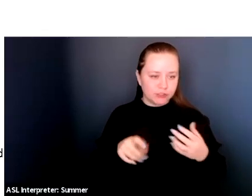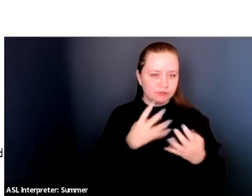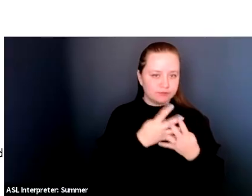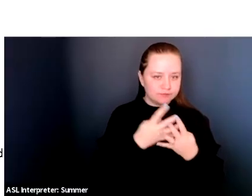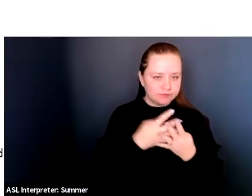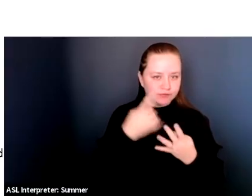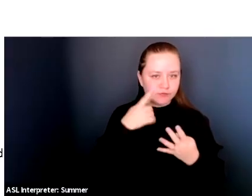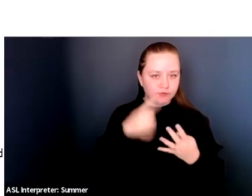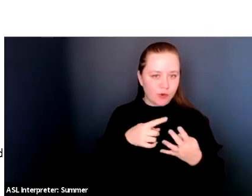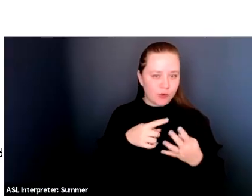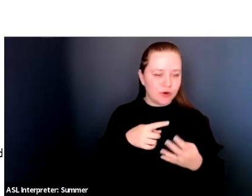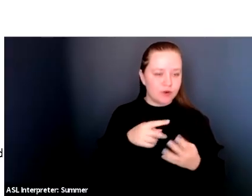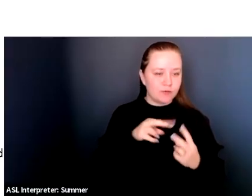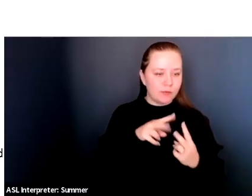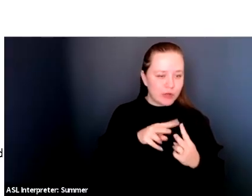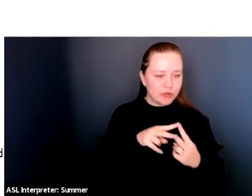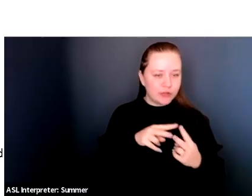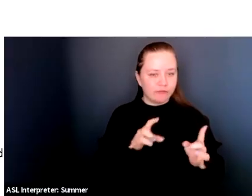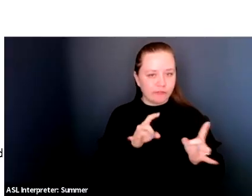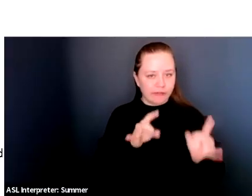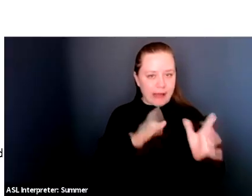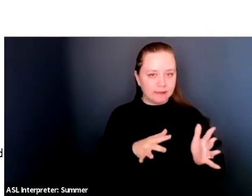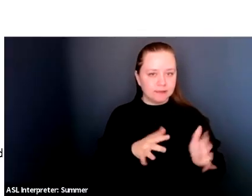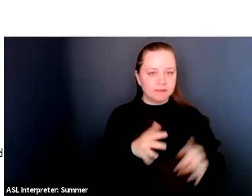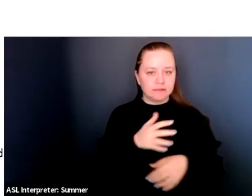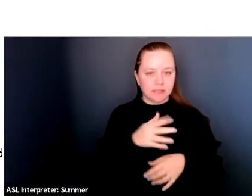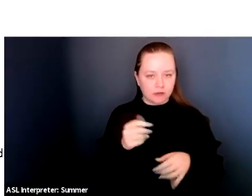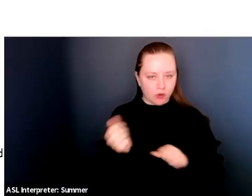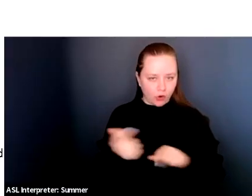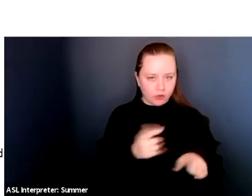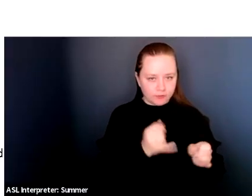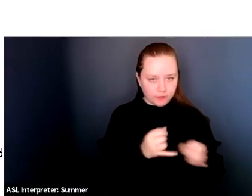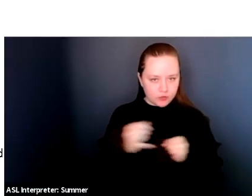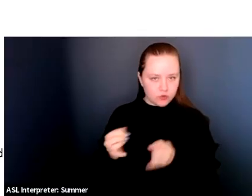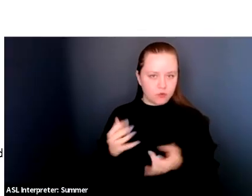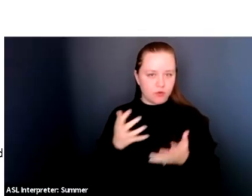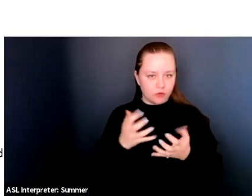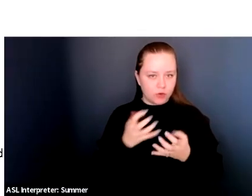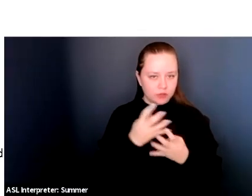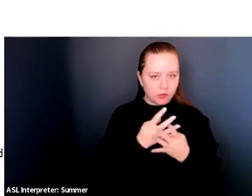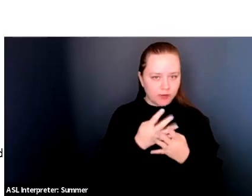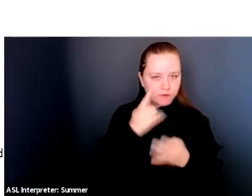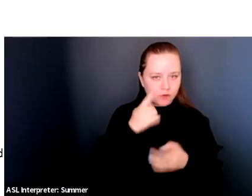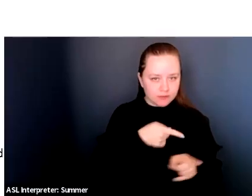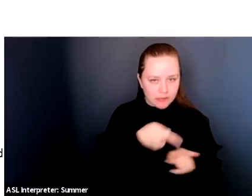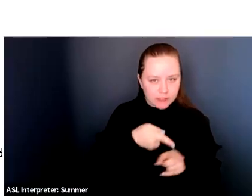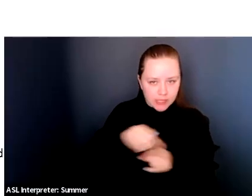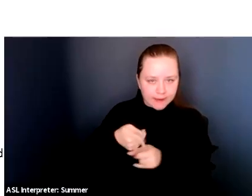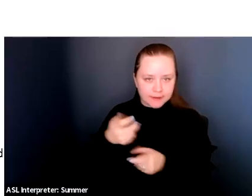we want to also screen for the specialized issues that sometimes come up with the complicated relationships people might have